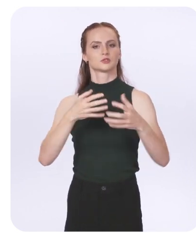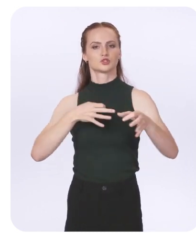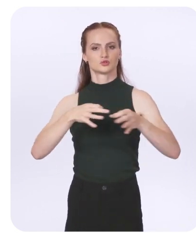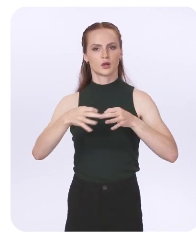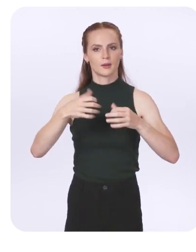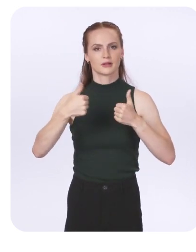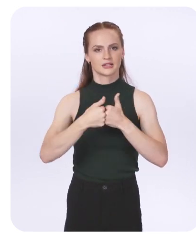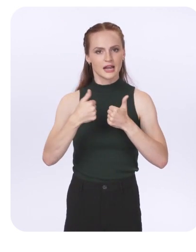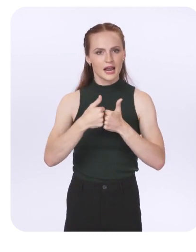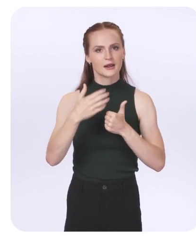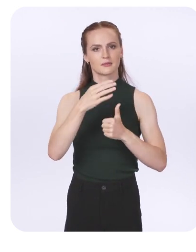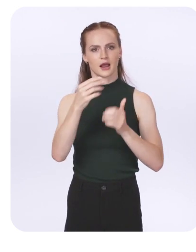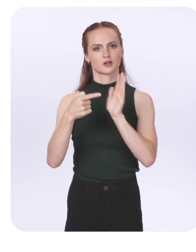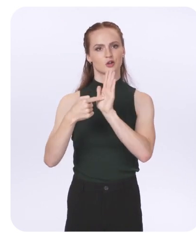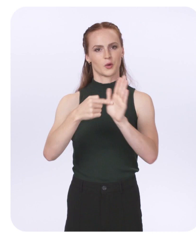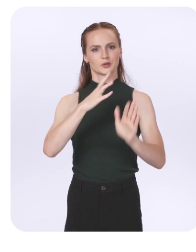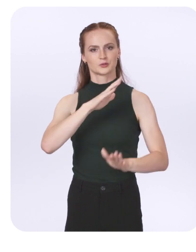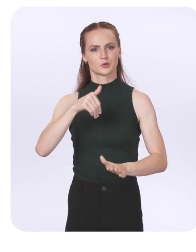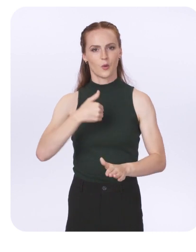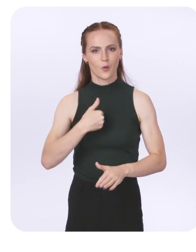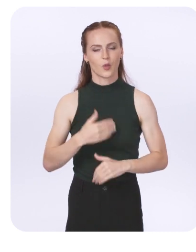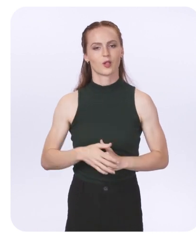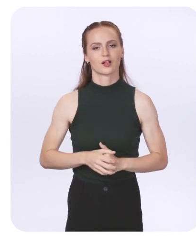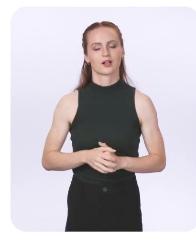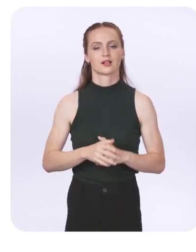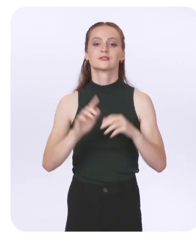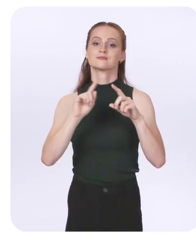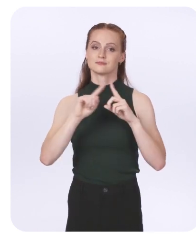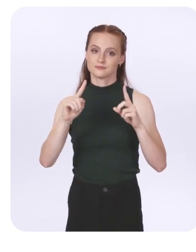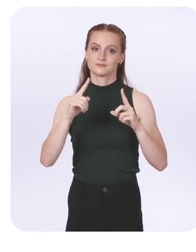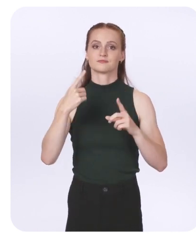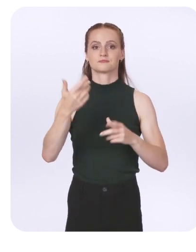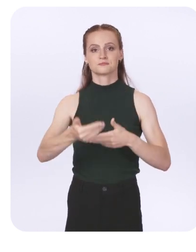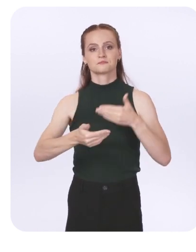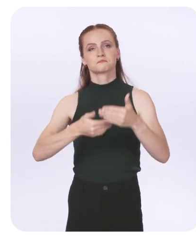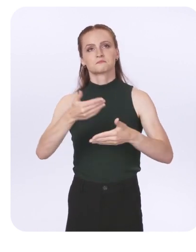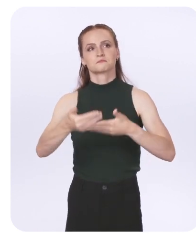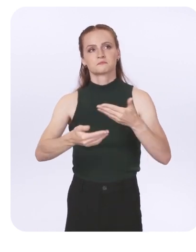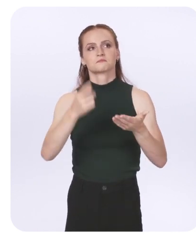We also made one crucial mistake with the key art by proofing it on the web.